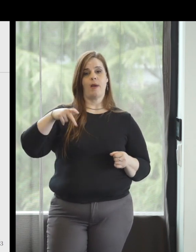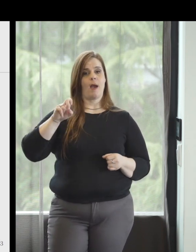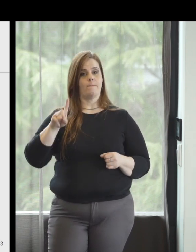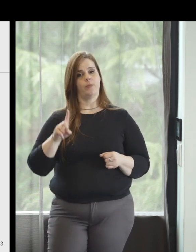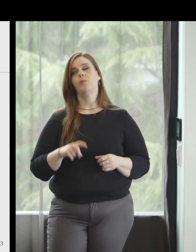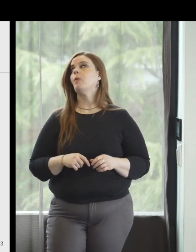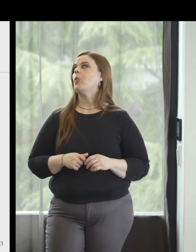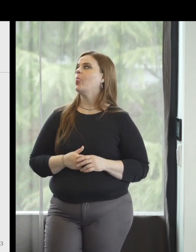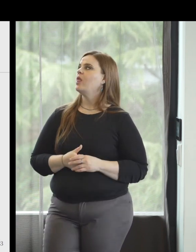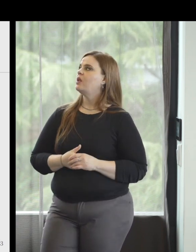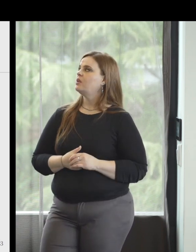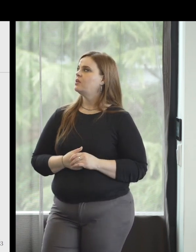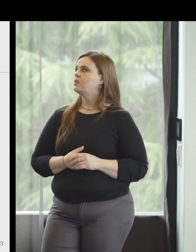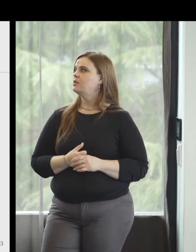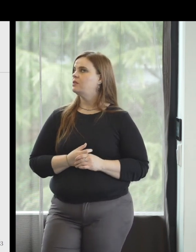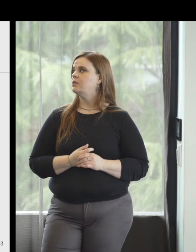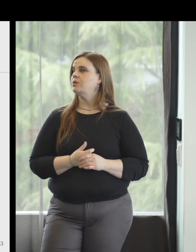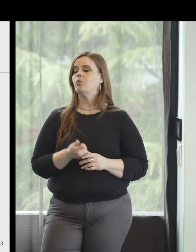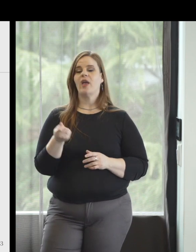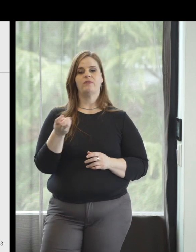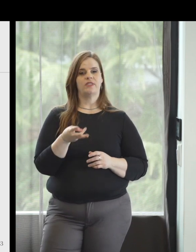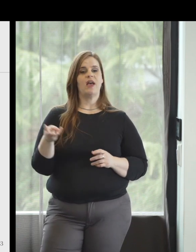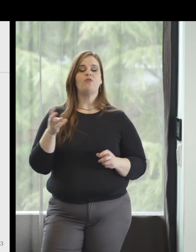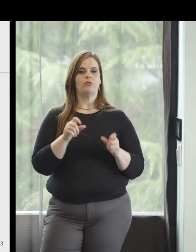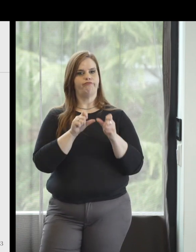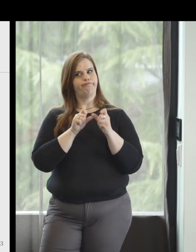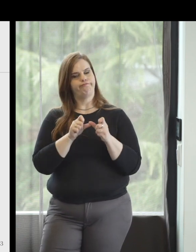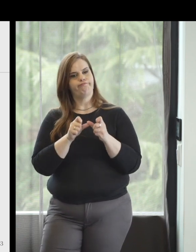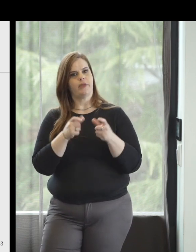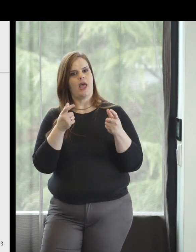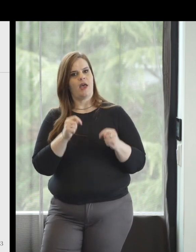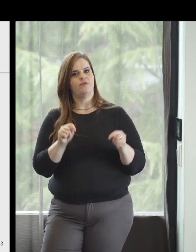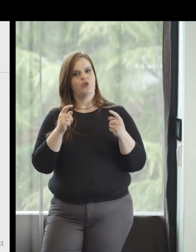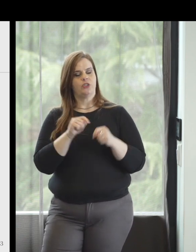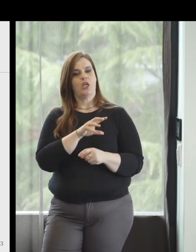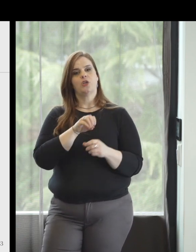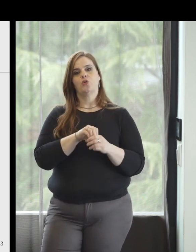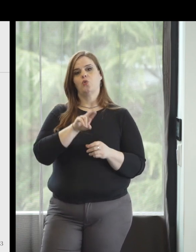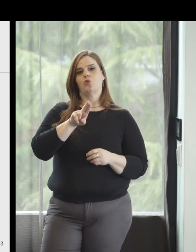several ongoing efforts including the US DOT effort